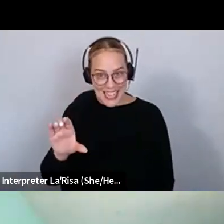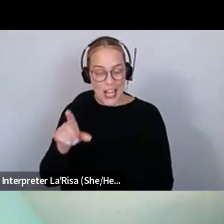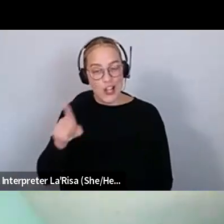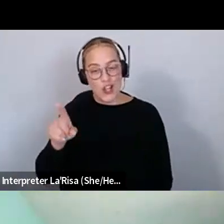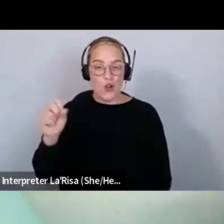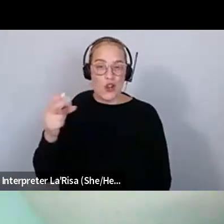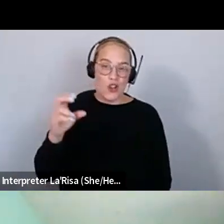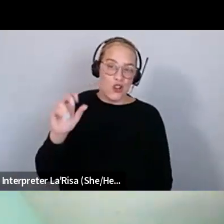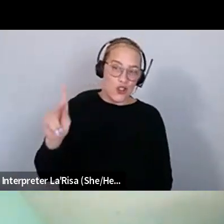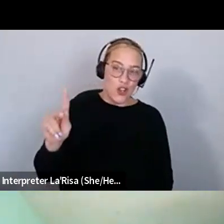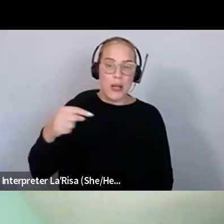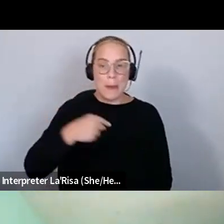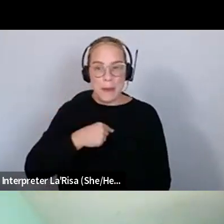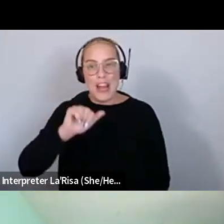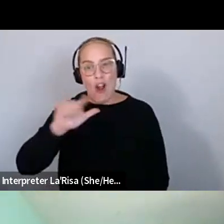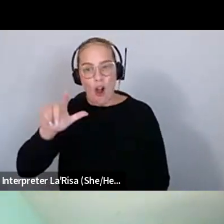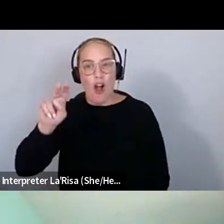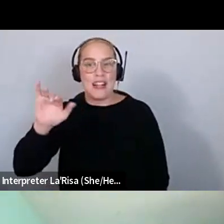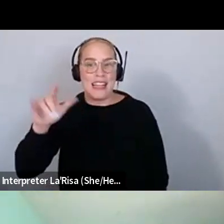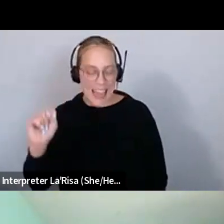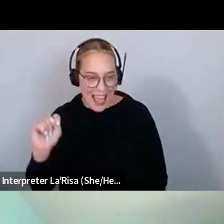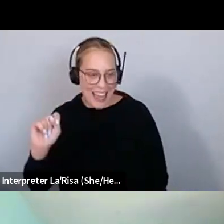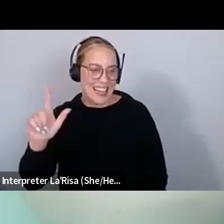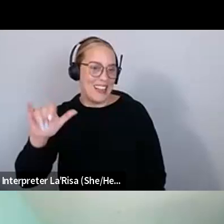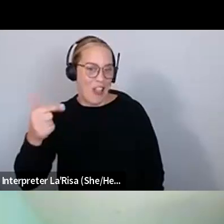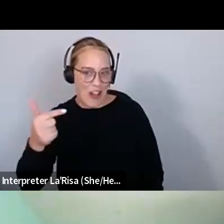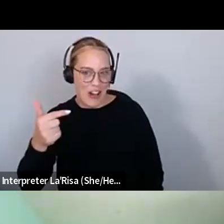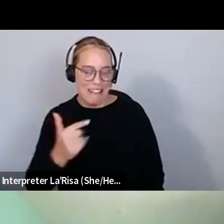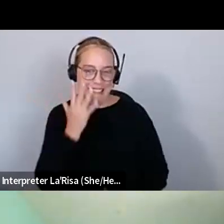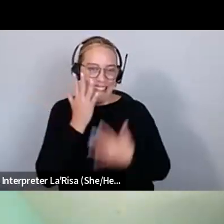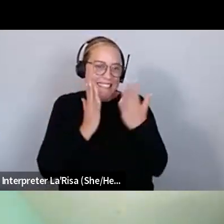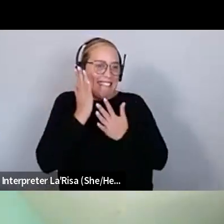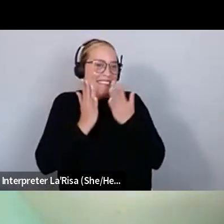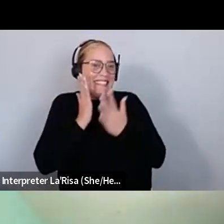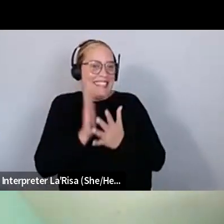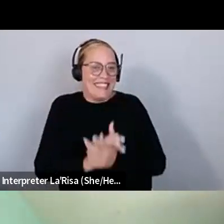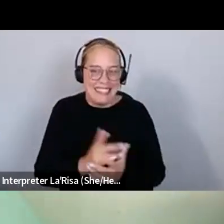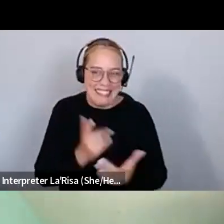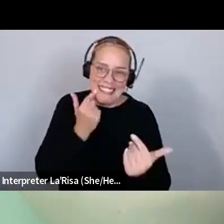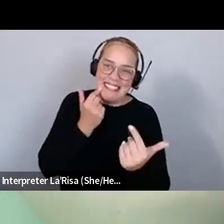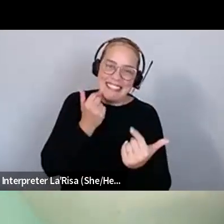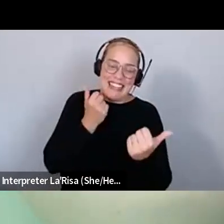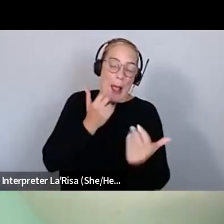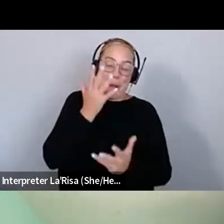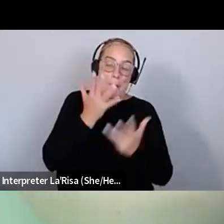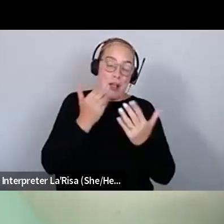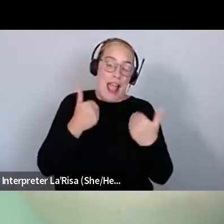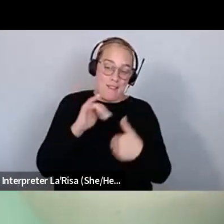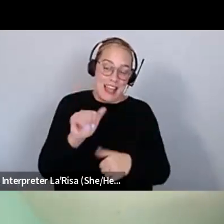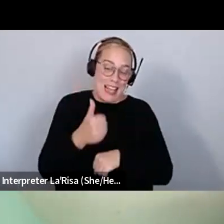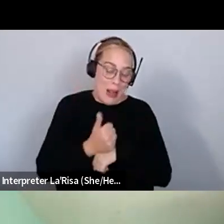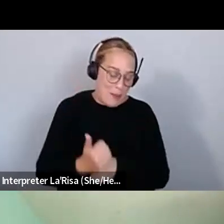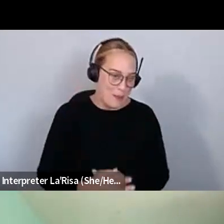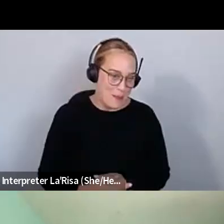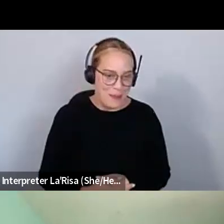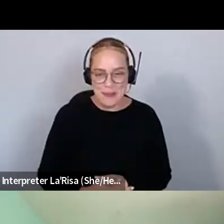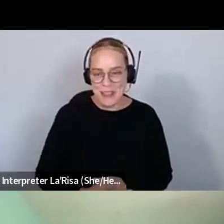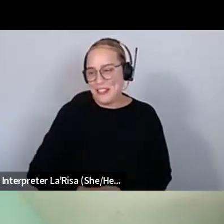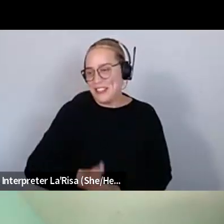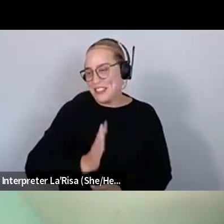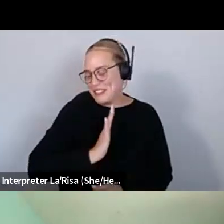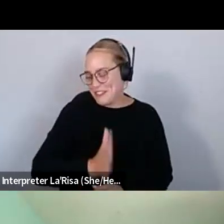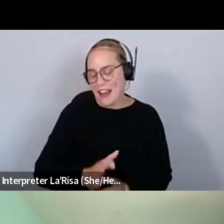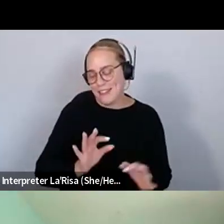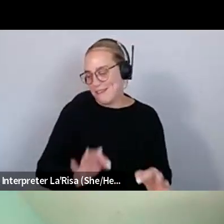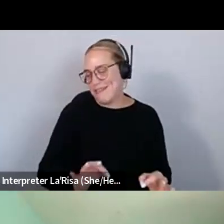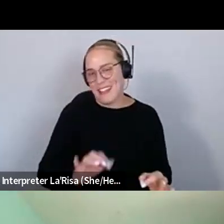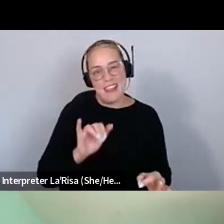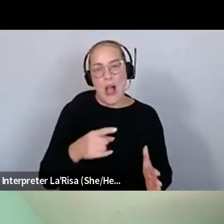all night long. [chuckle]